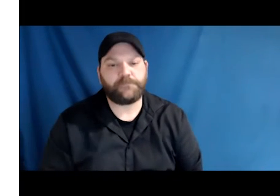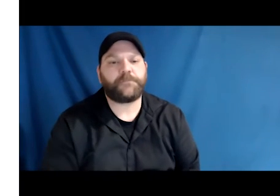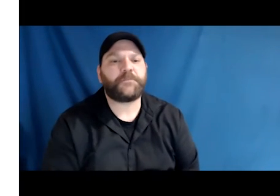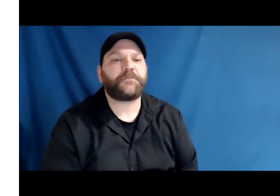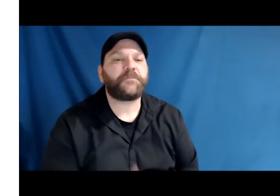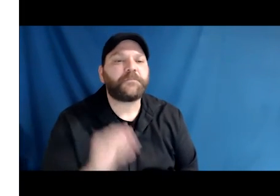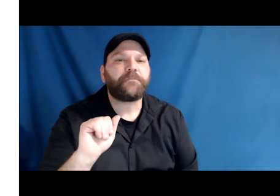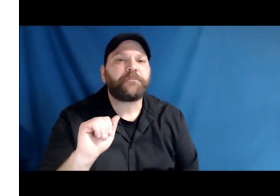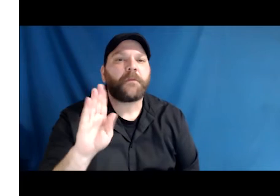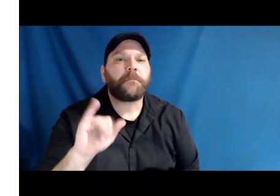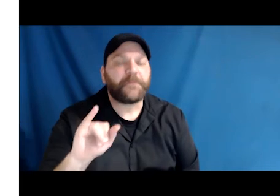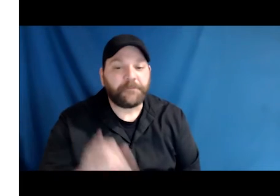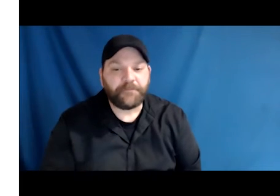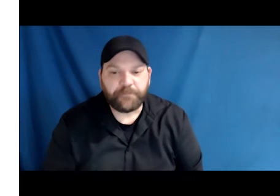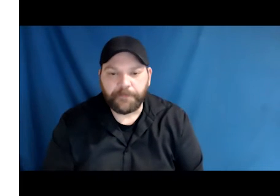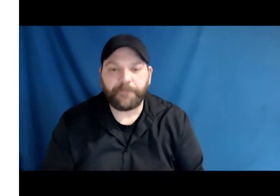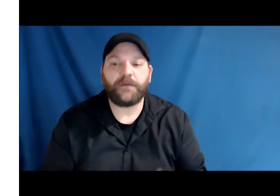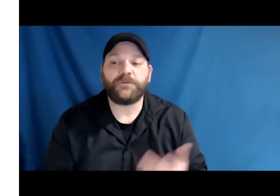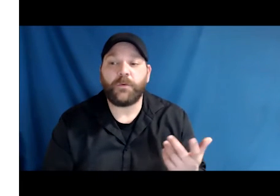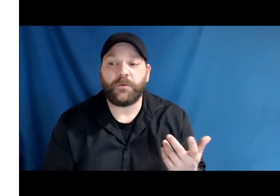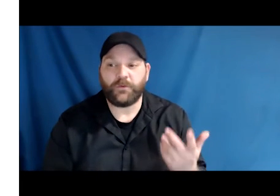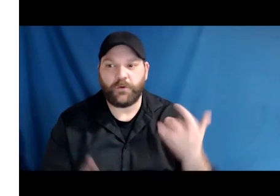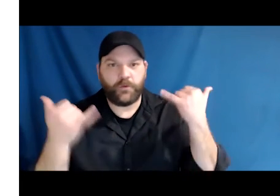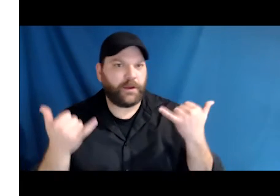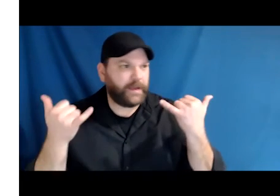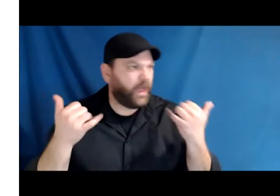was that, even more so in this uncertain time that we're all living in,